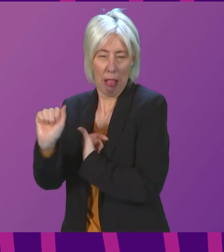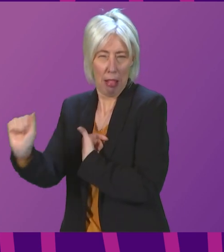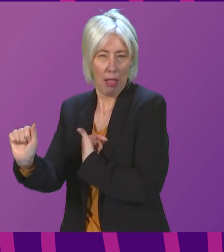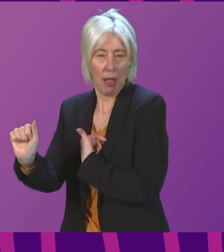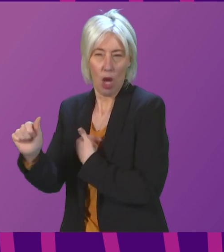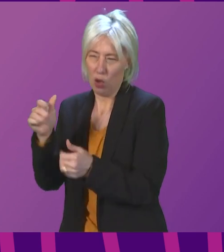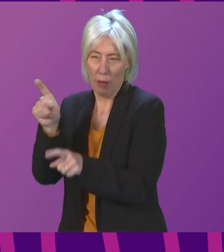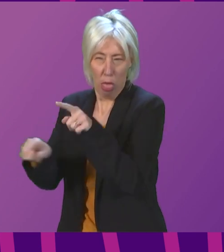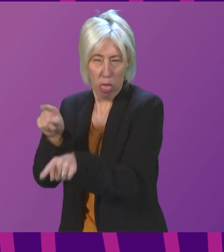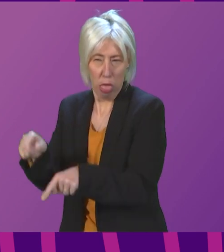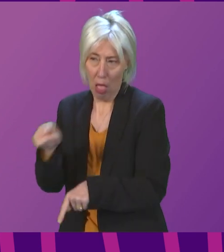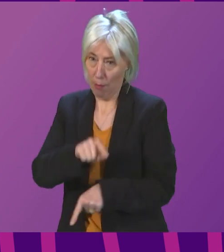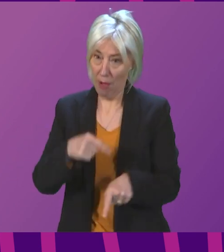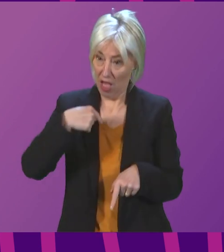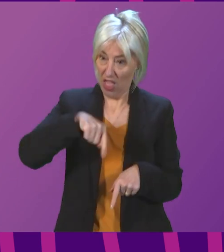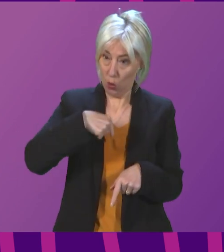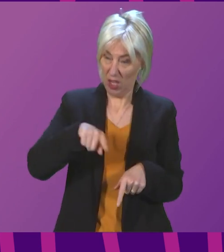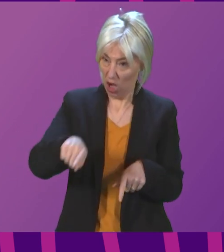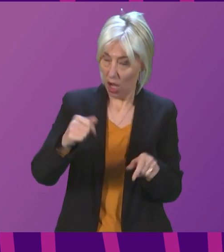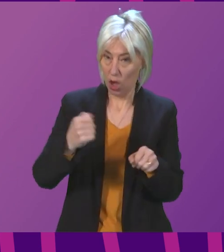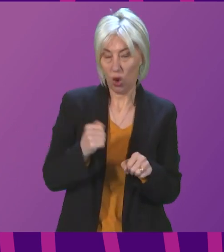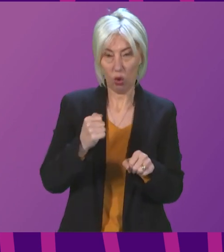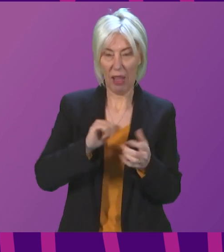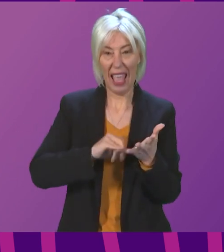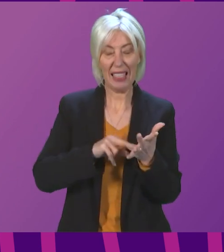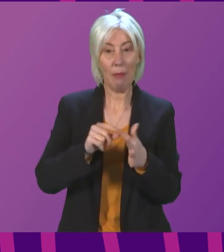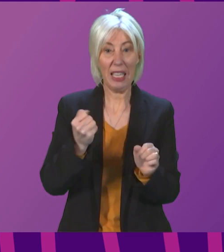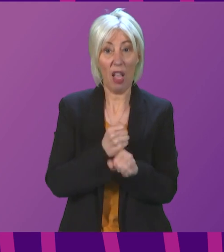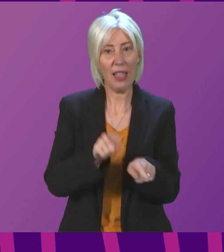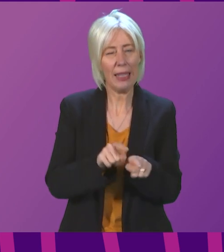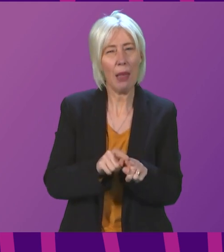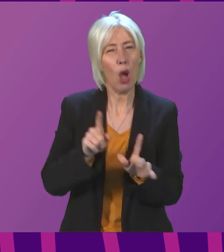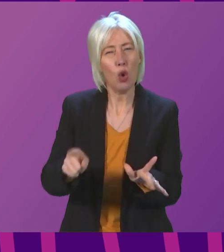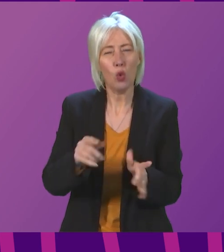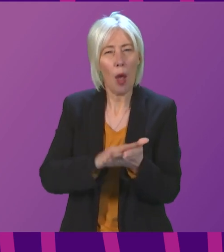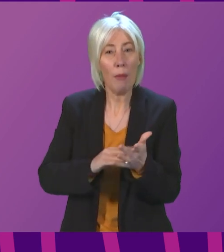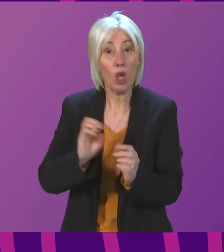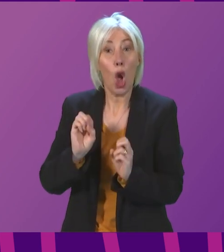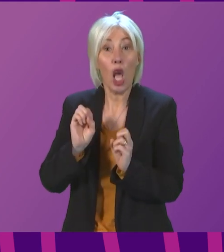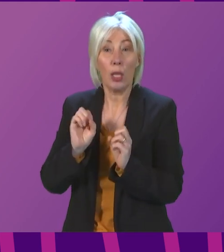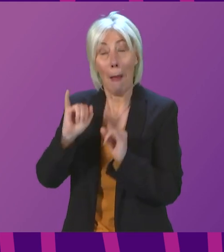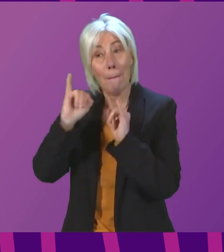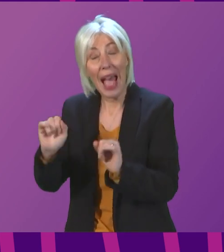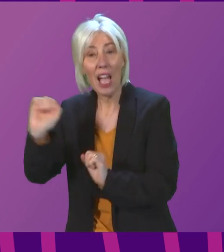In effect, Nicola Sturgeon is saying that it is bad when the Tories do it but is okay when the SNP does it.